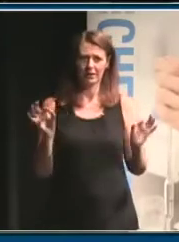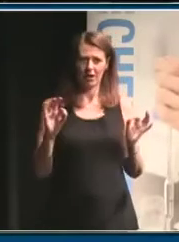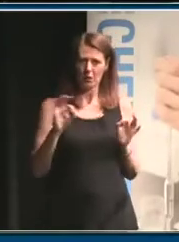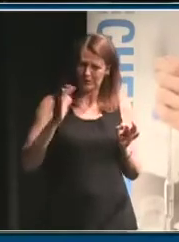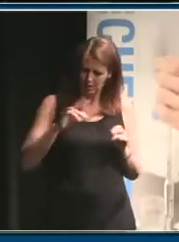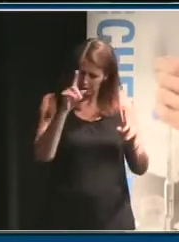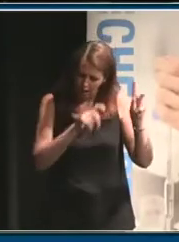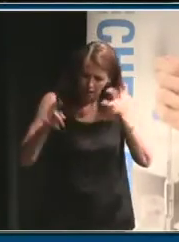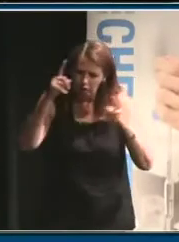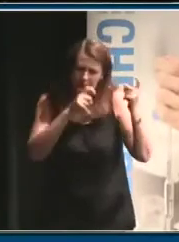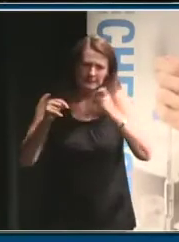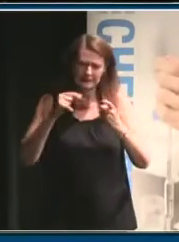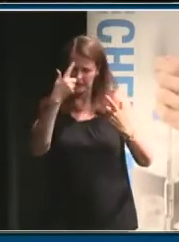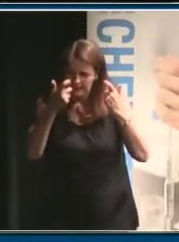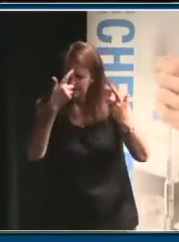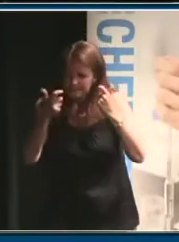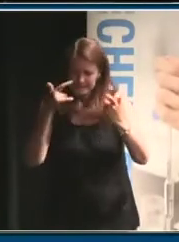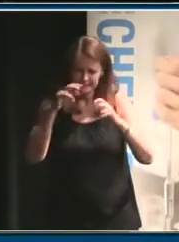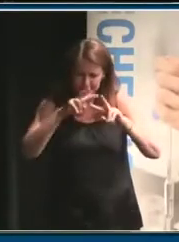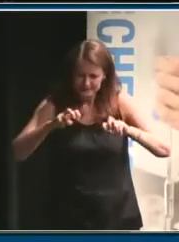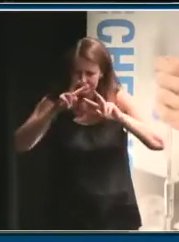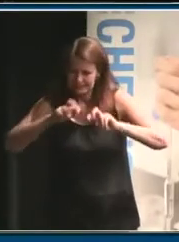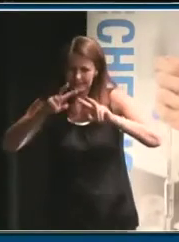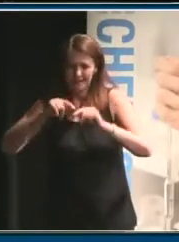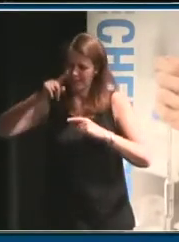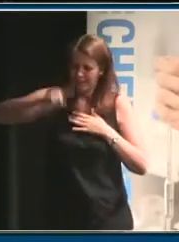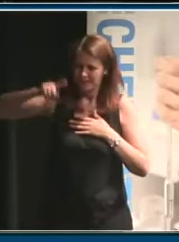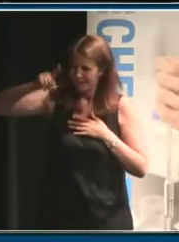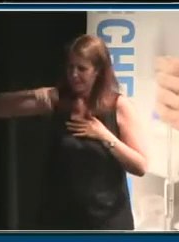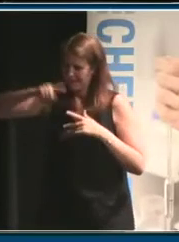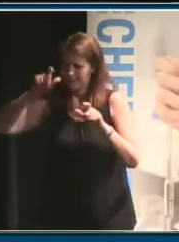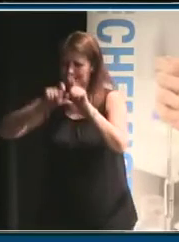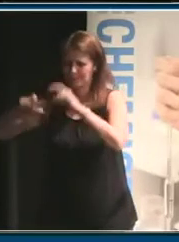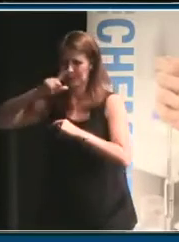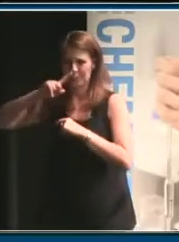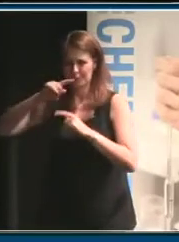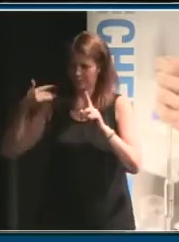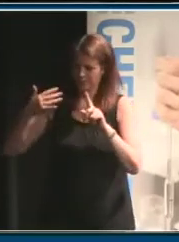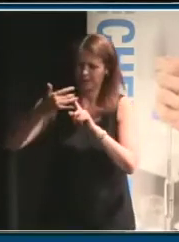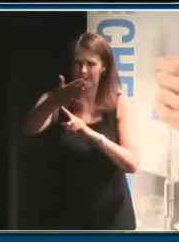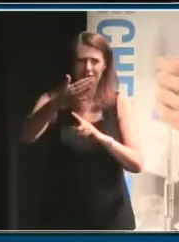and creativity of thousands and thousands of chemists over the over the next several decades,